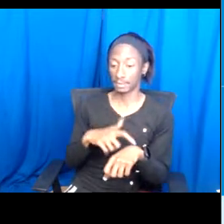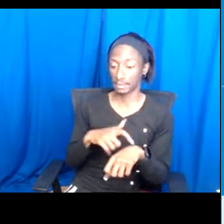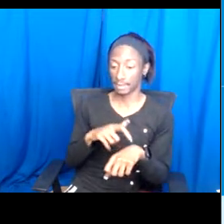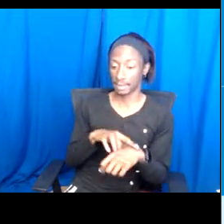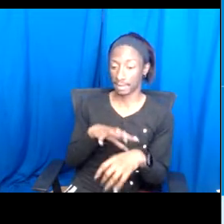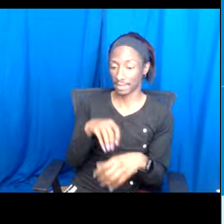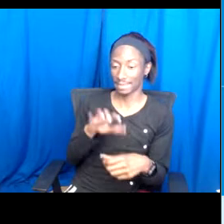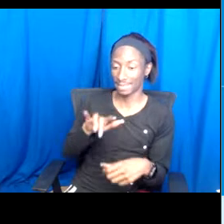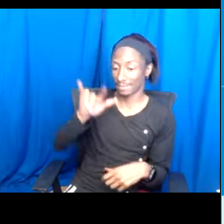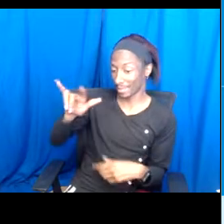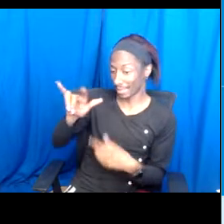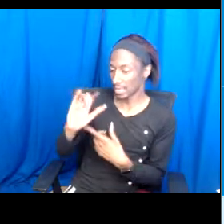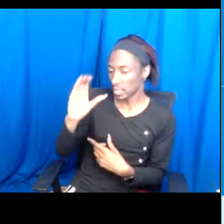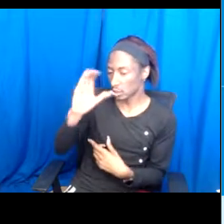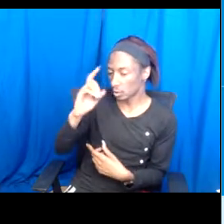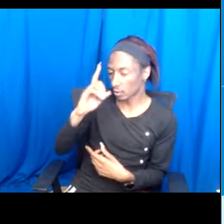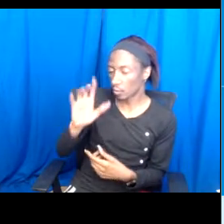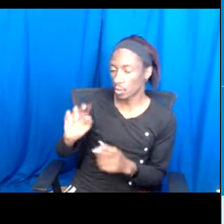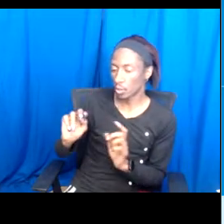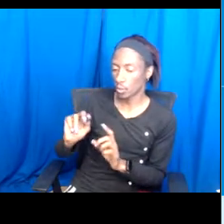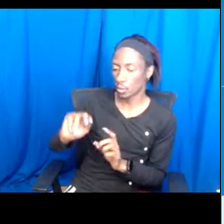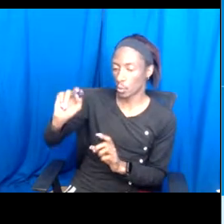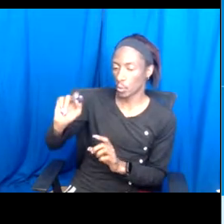for the North Atlantic right whale. Next slide.